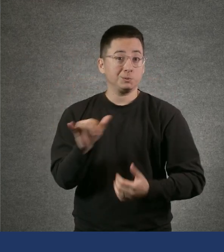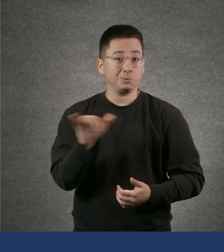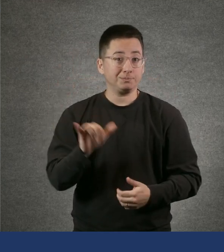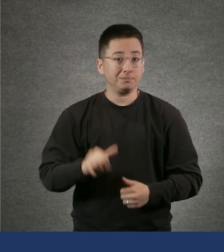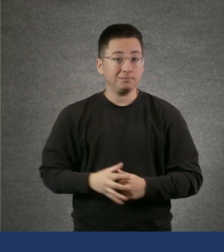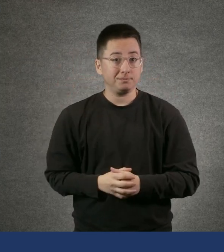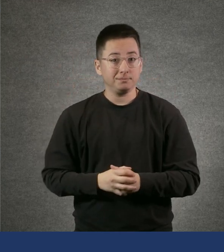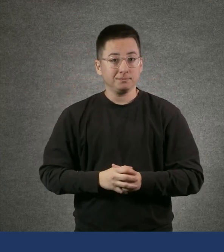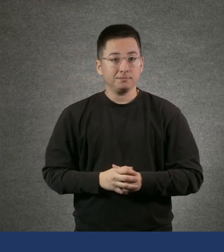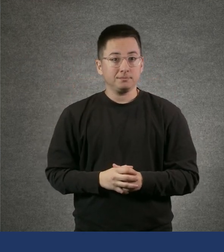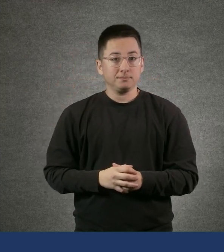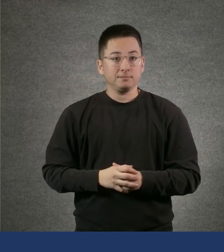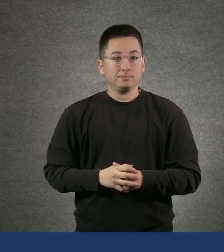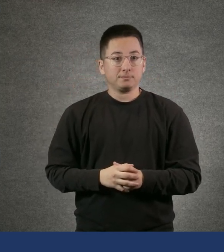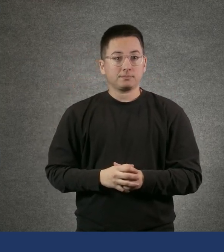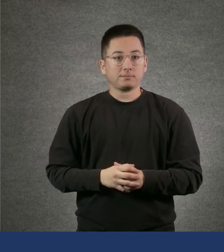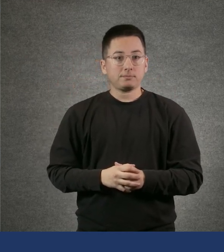throughout our country, and throughout our world.